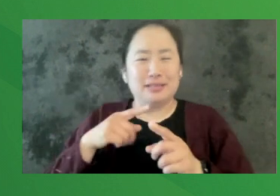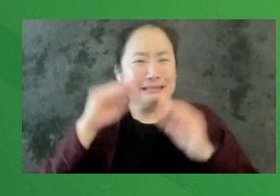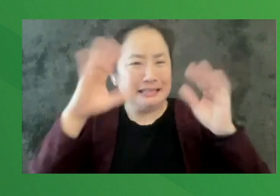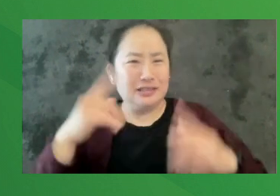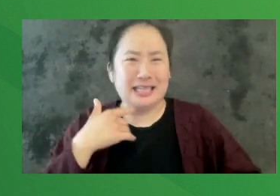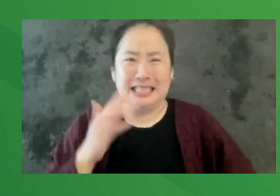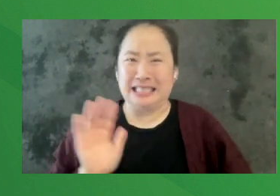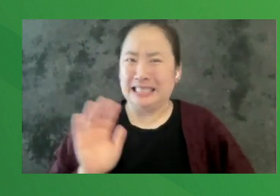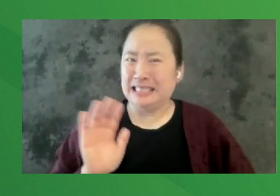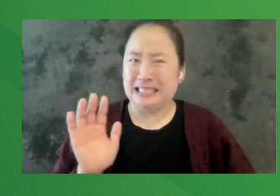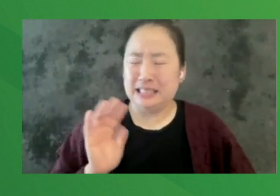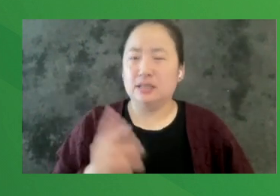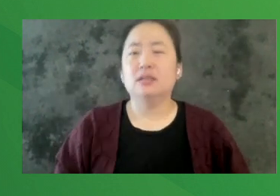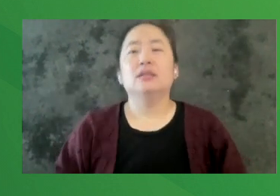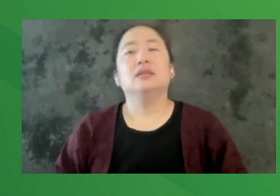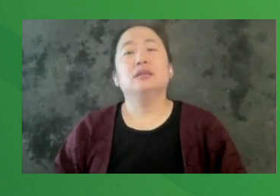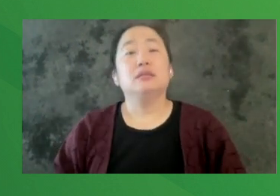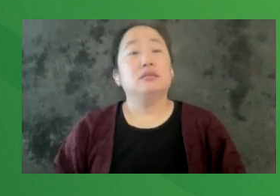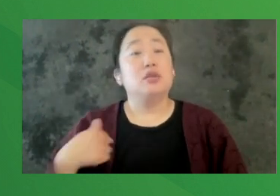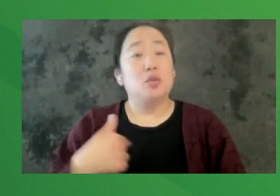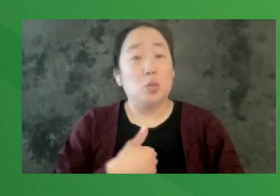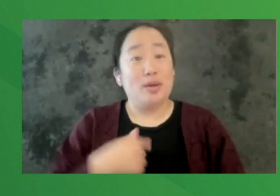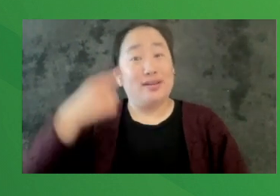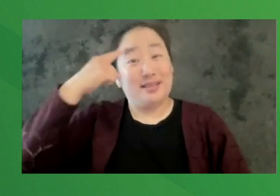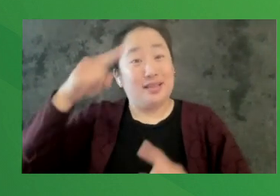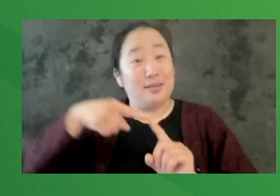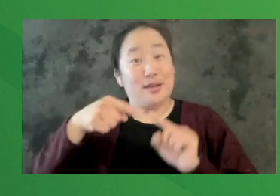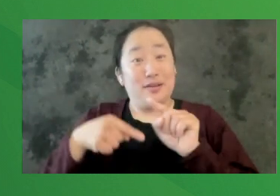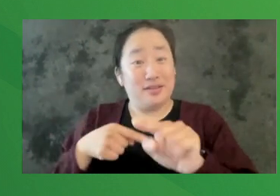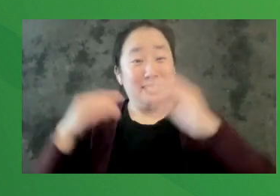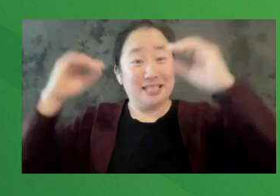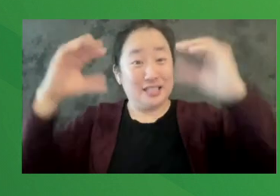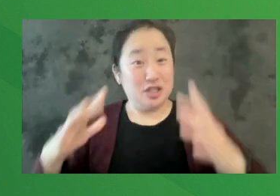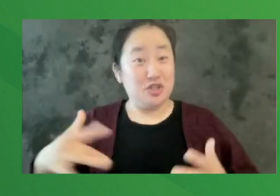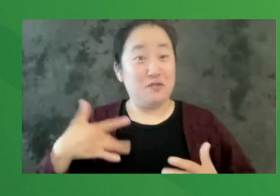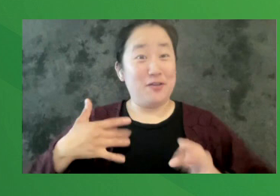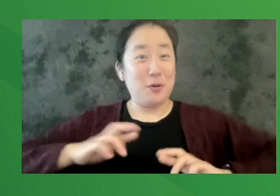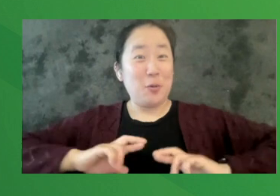when we think about this, we know that teachers aren't feeling very prepared to teach about the